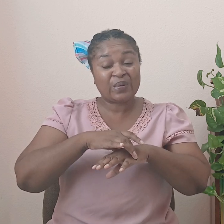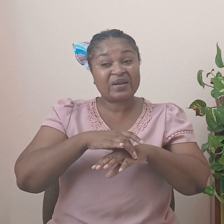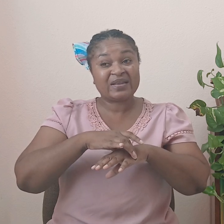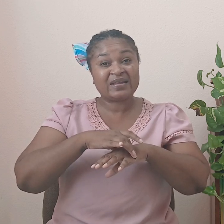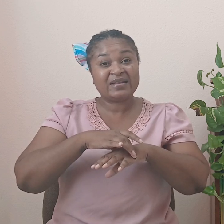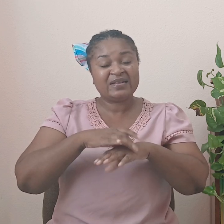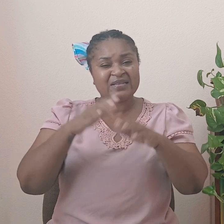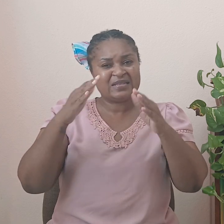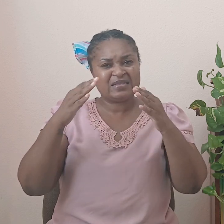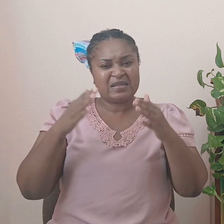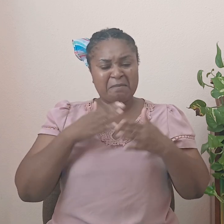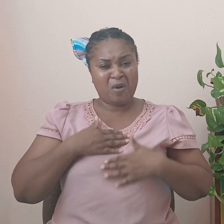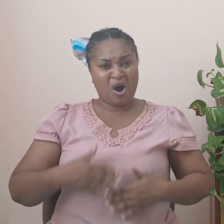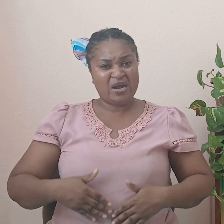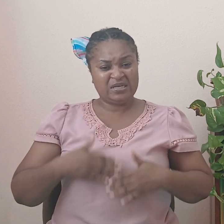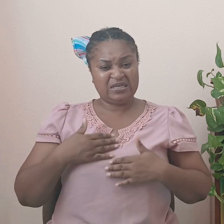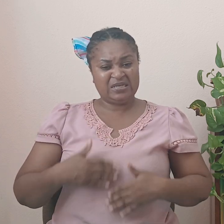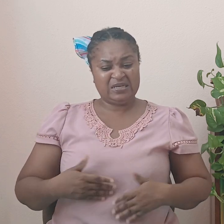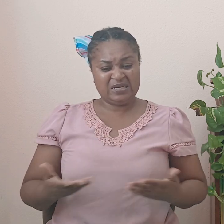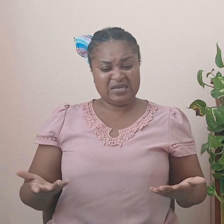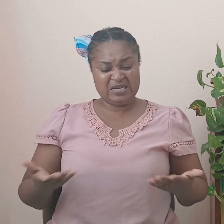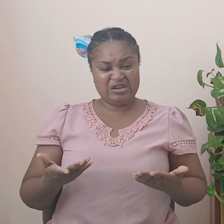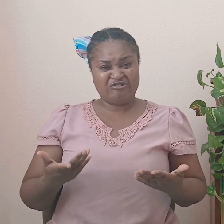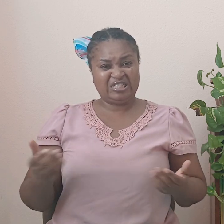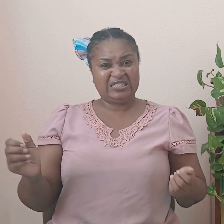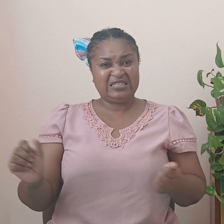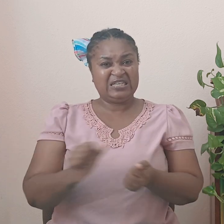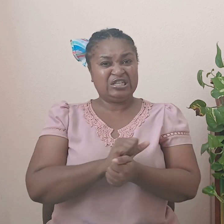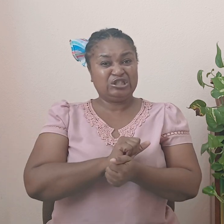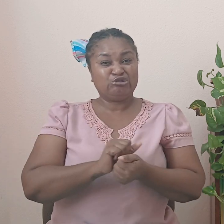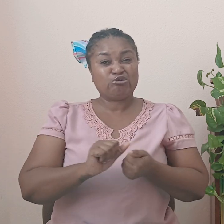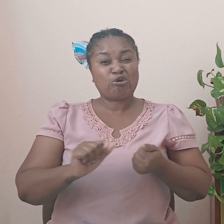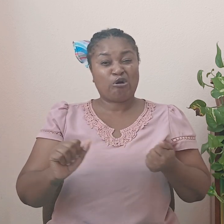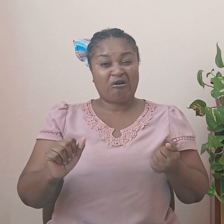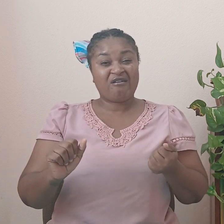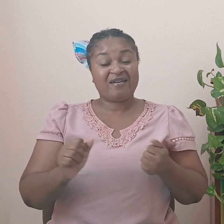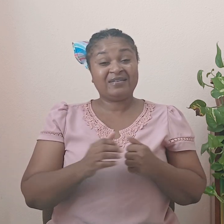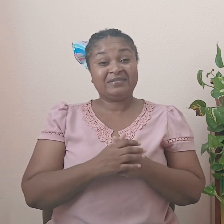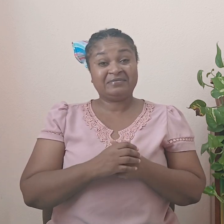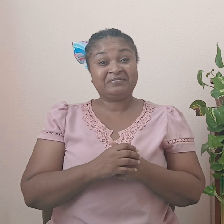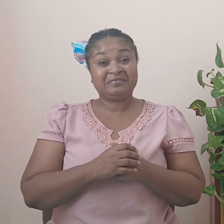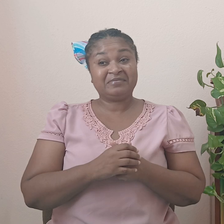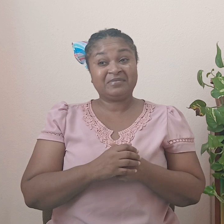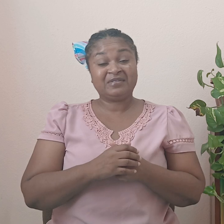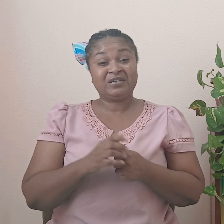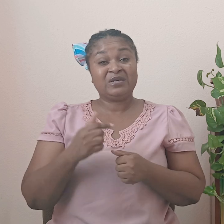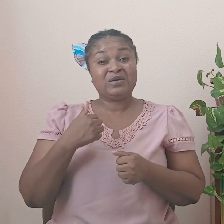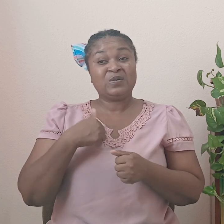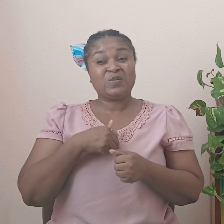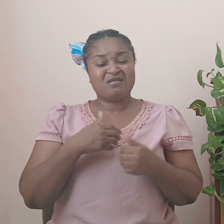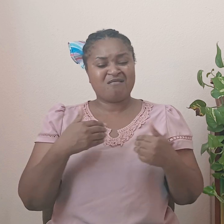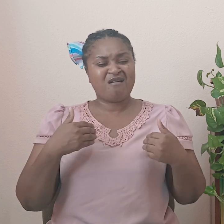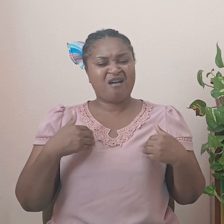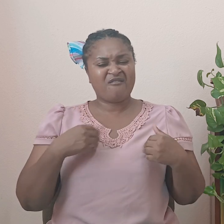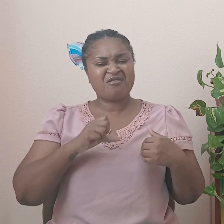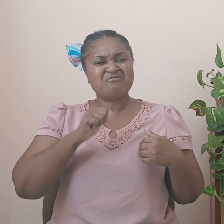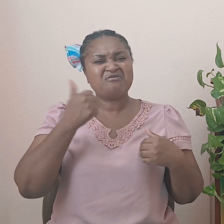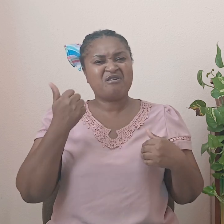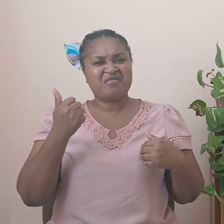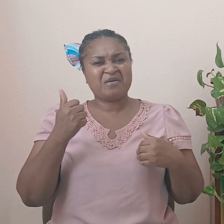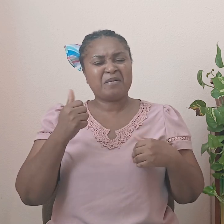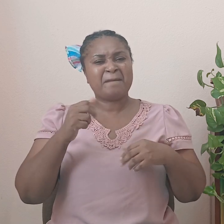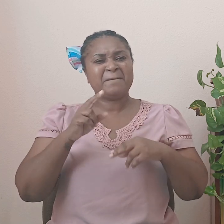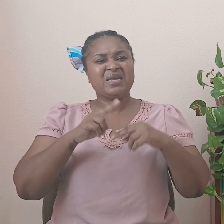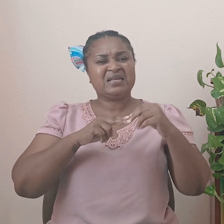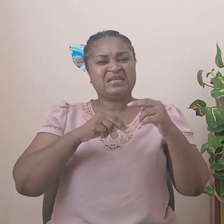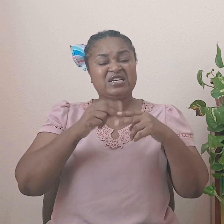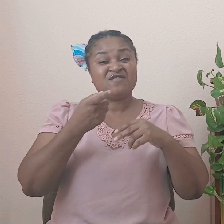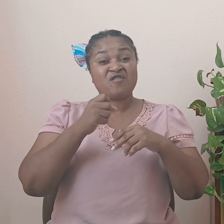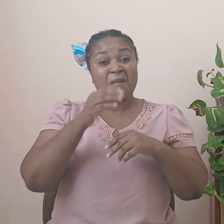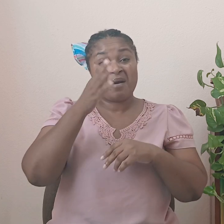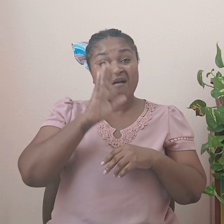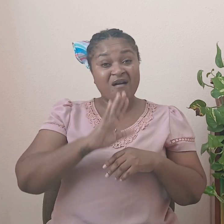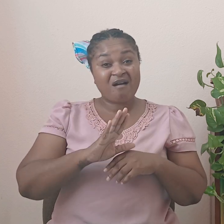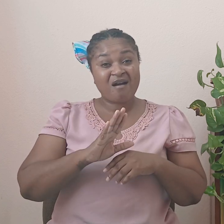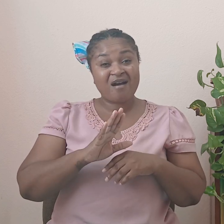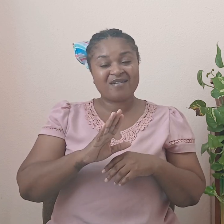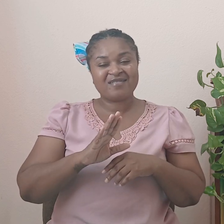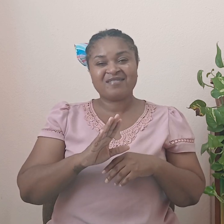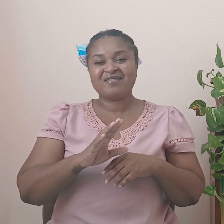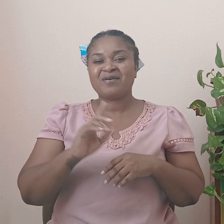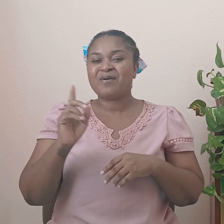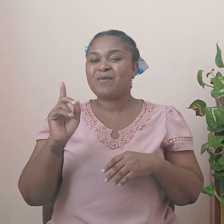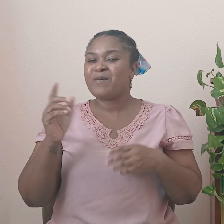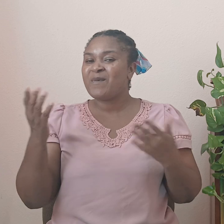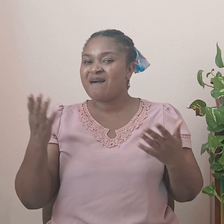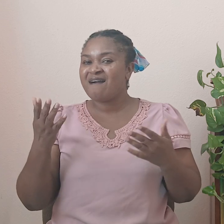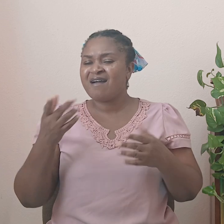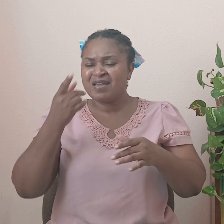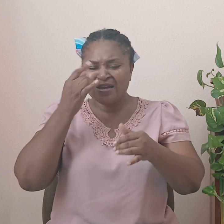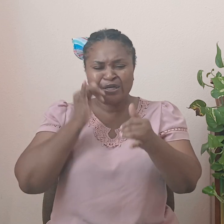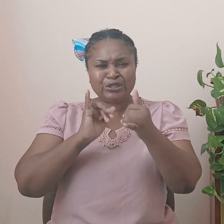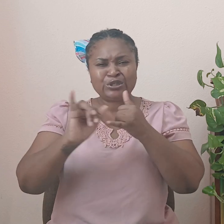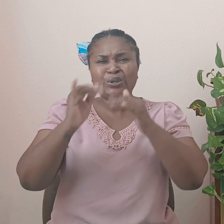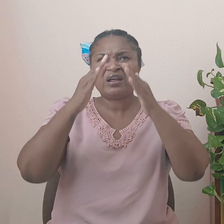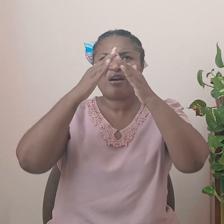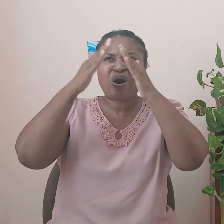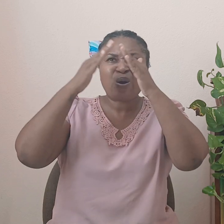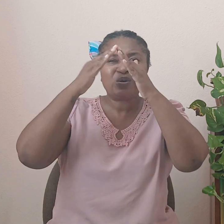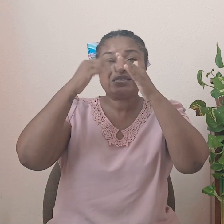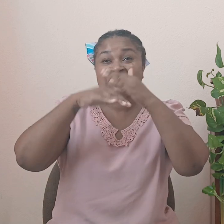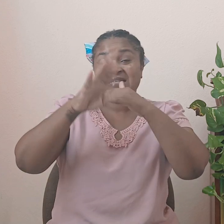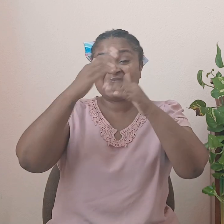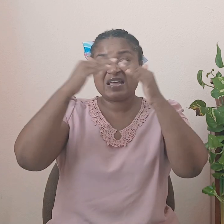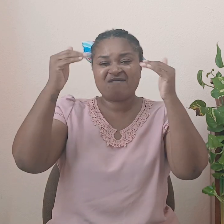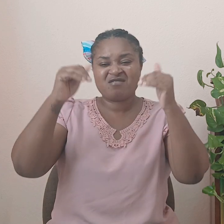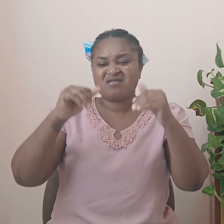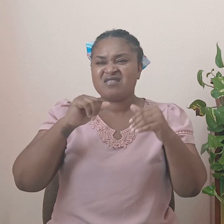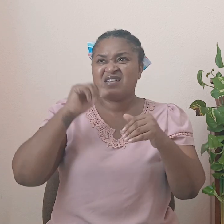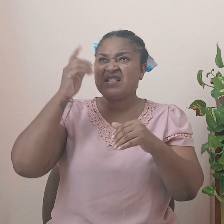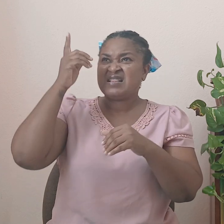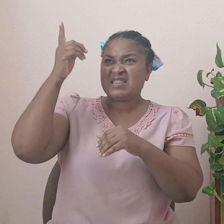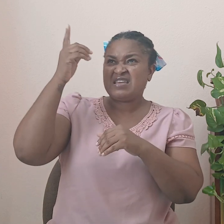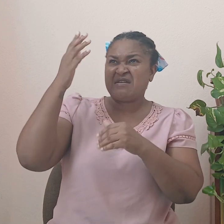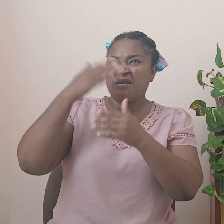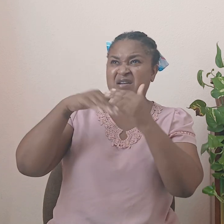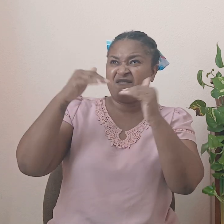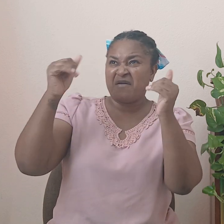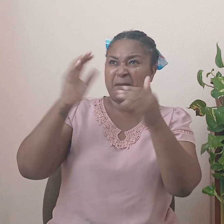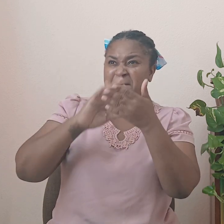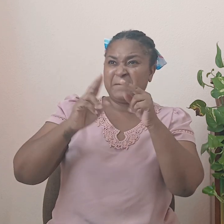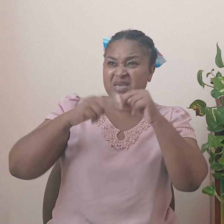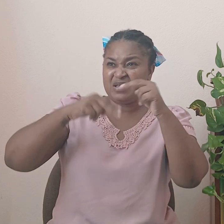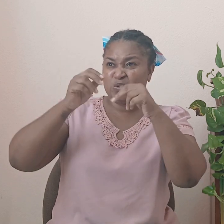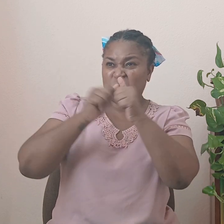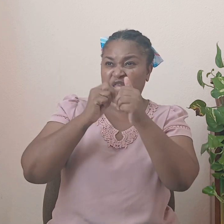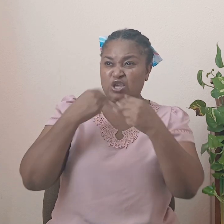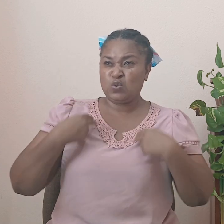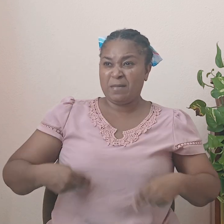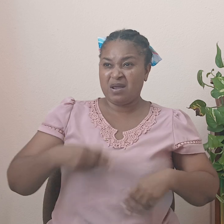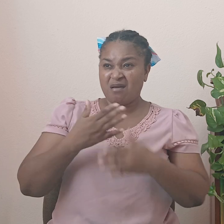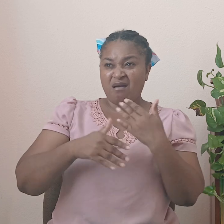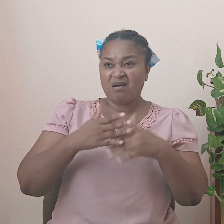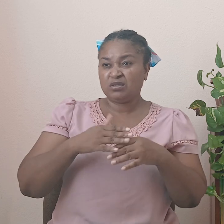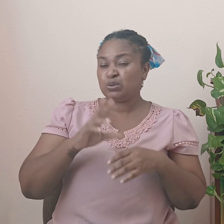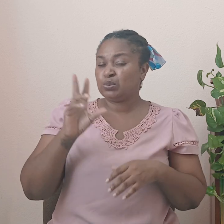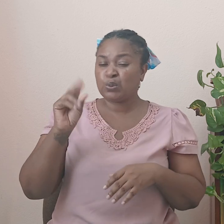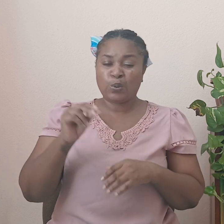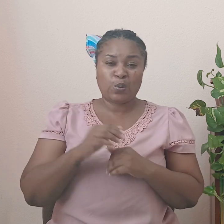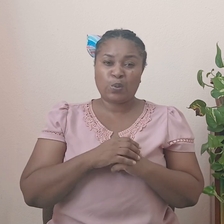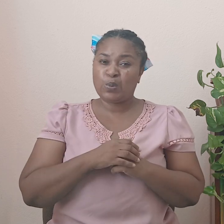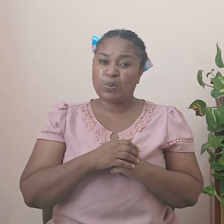destroyed, we have a building from God, an eternal house in heaven, not built by human hands.”